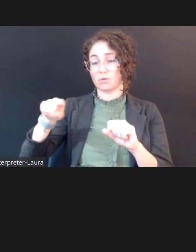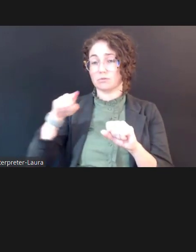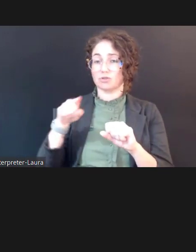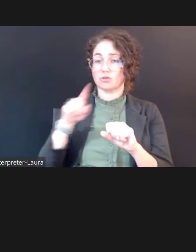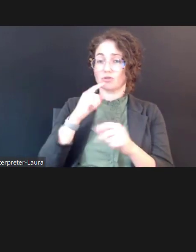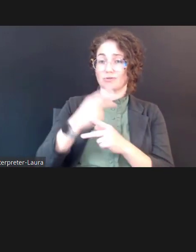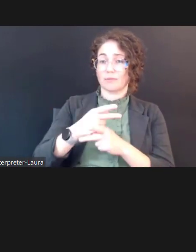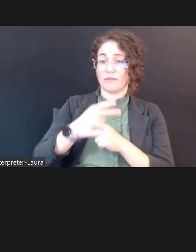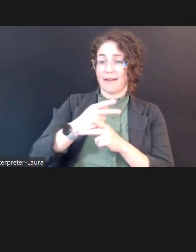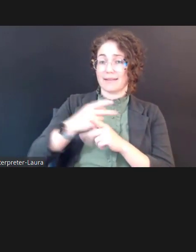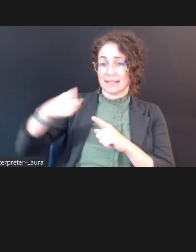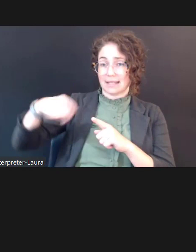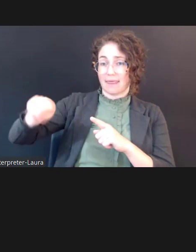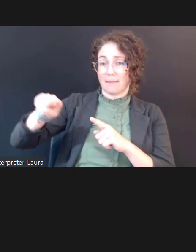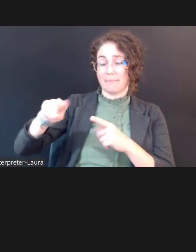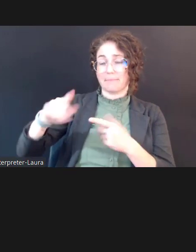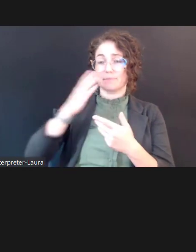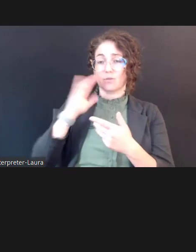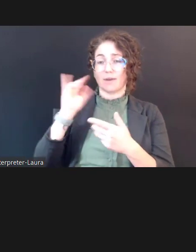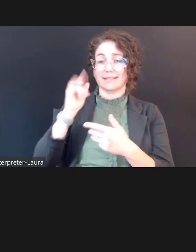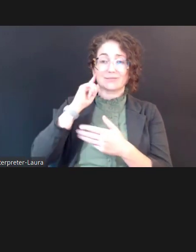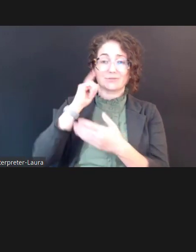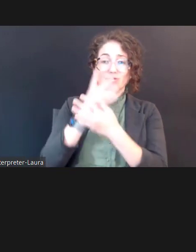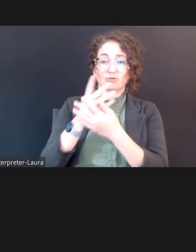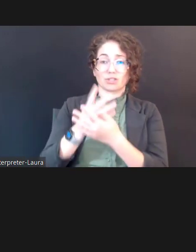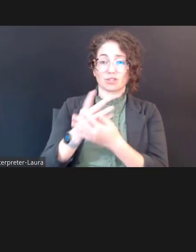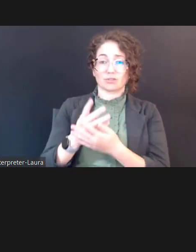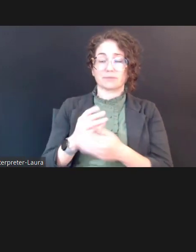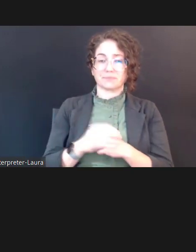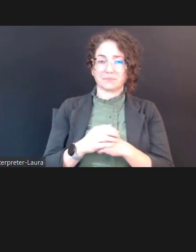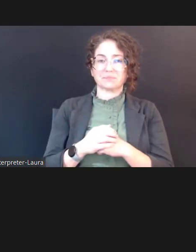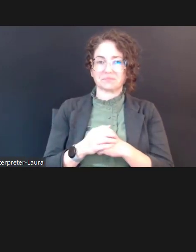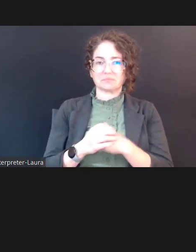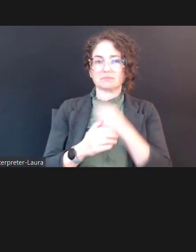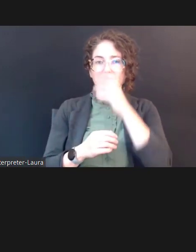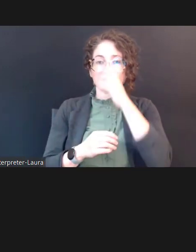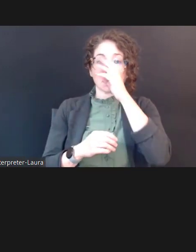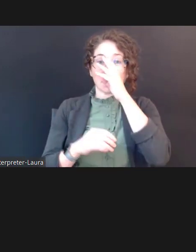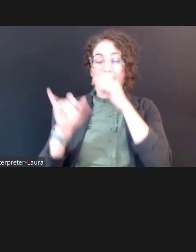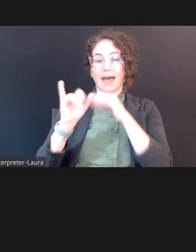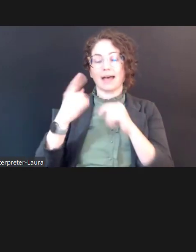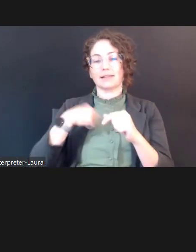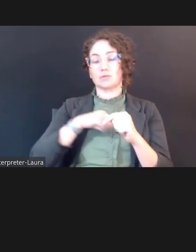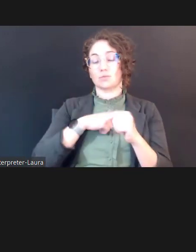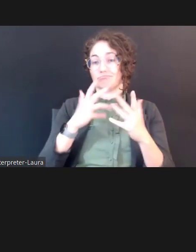observeation for those who you are supervising as screenings.